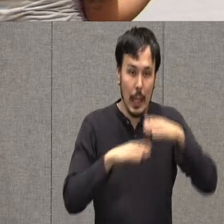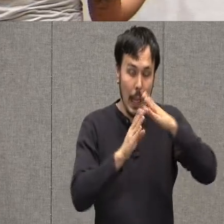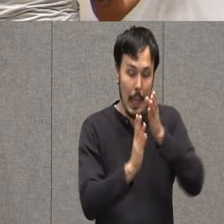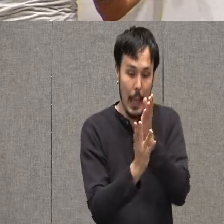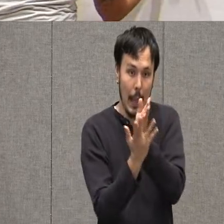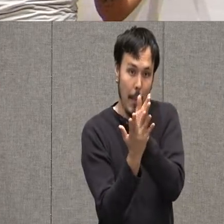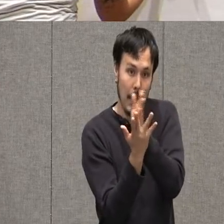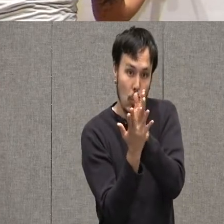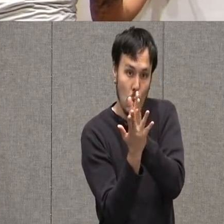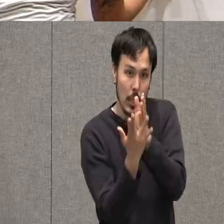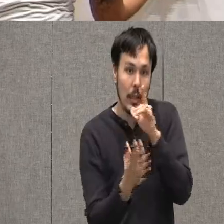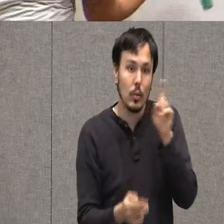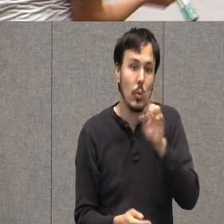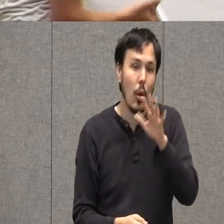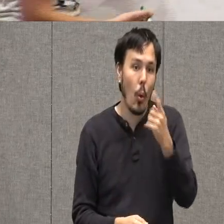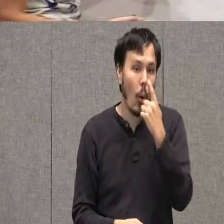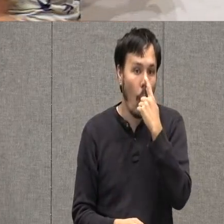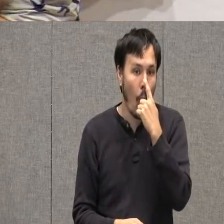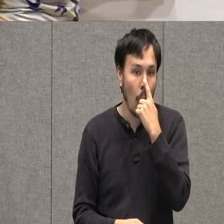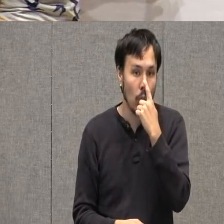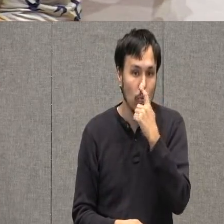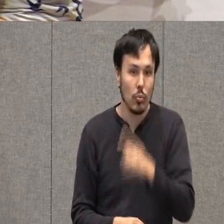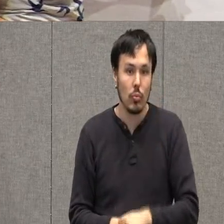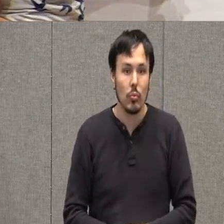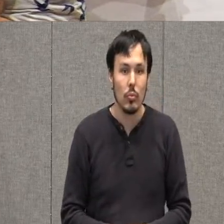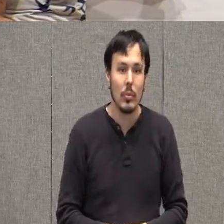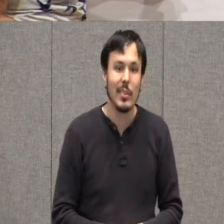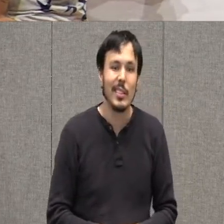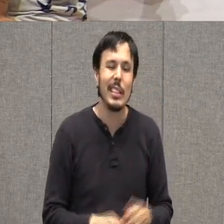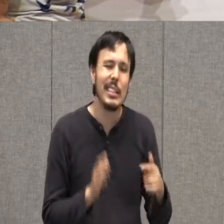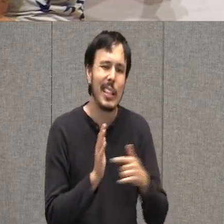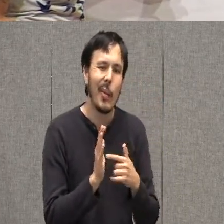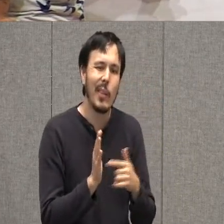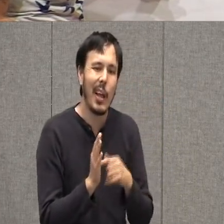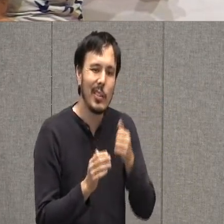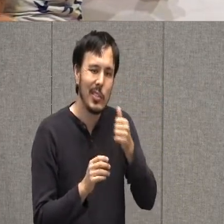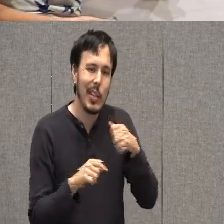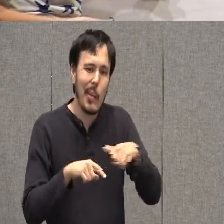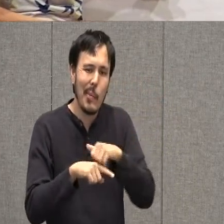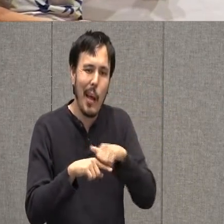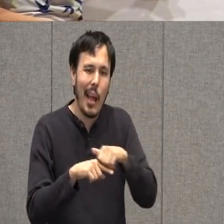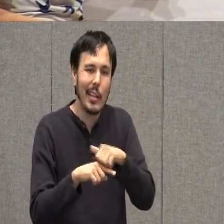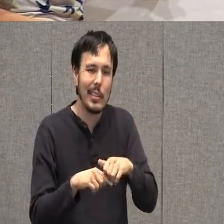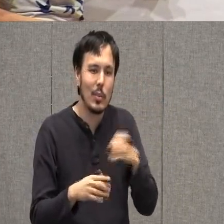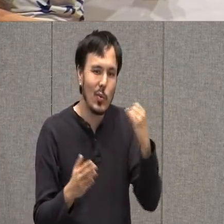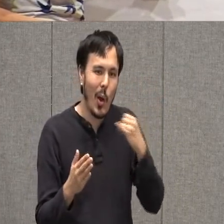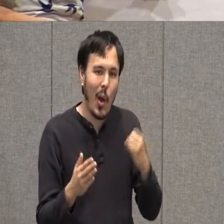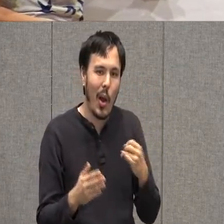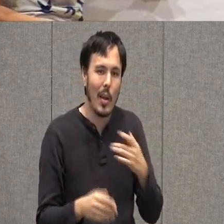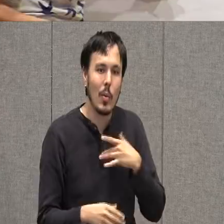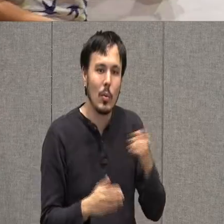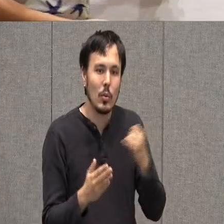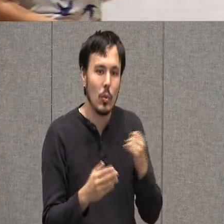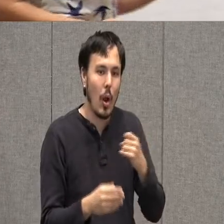a lot of times, we sort of make the sideways nose. Do you see that? Have you done that? [Ley] That's what I did! Yes!